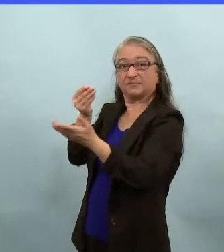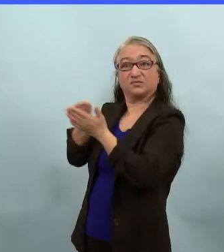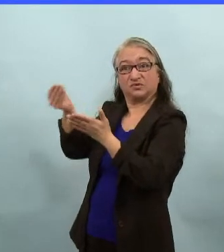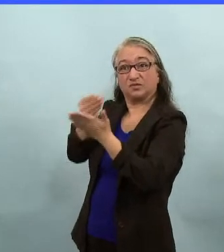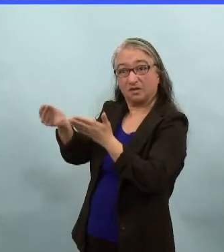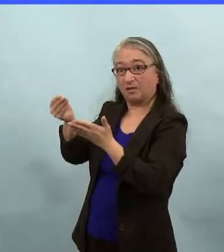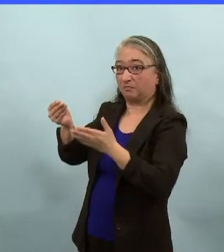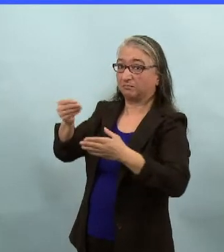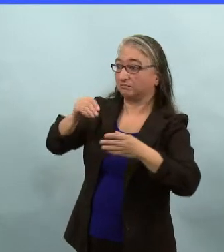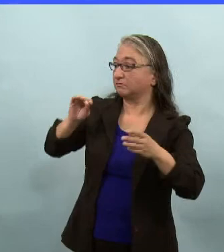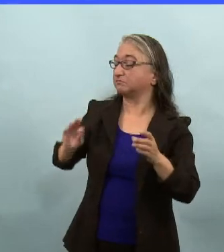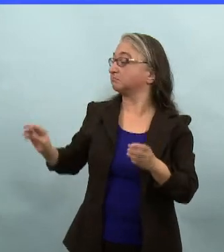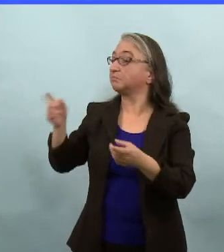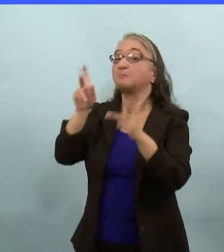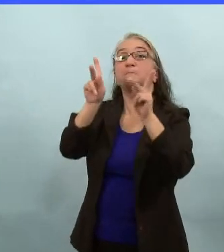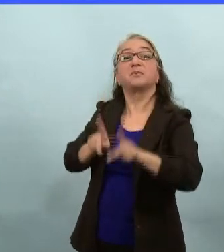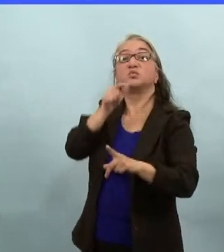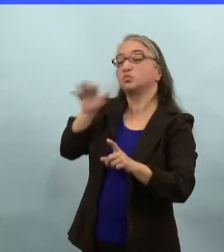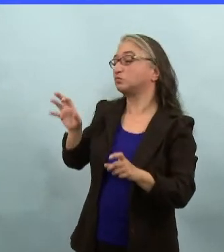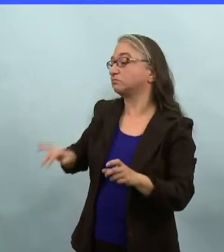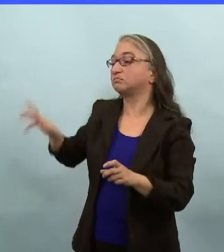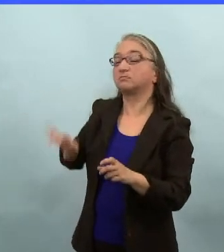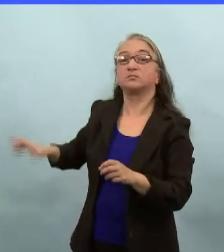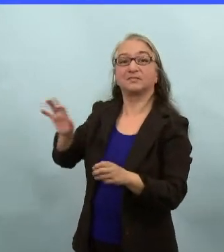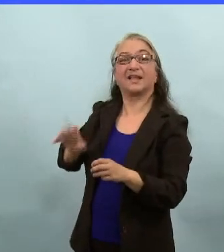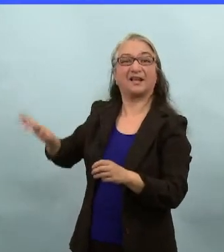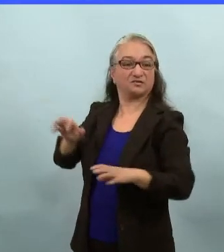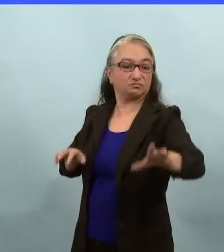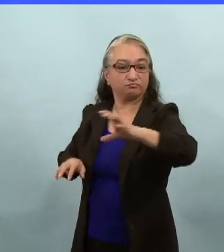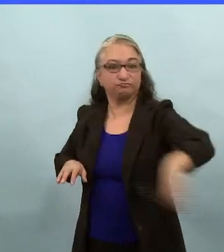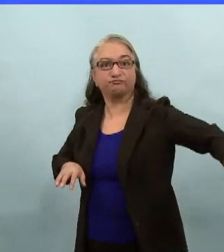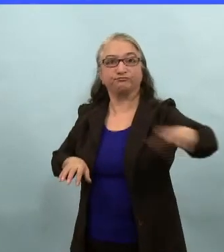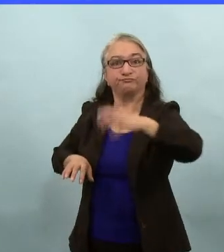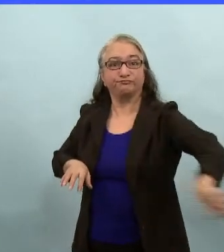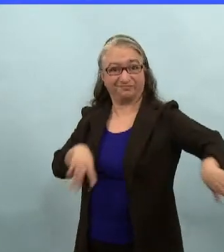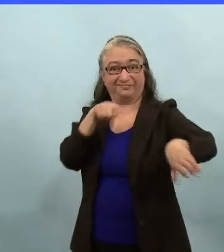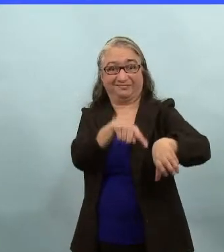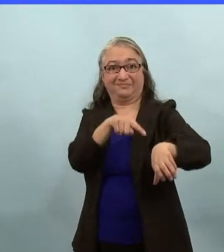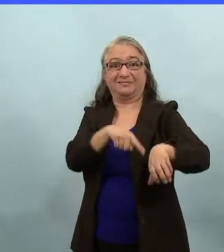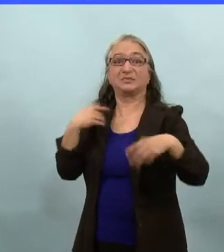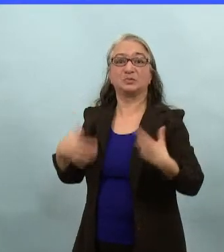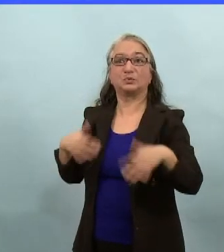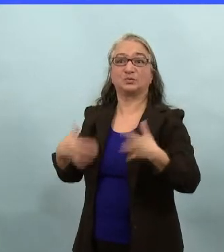it's not as simple as reducing their contacts in a situation like that conversely healthcare workers